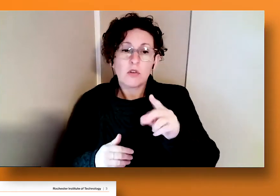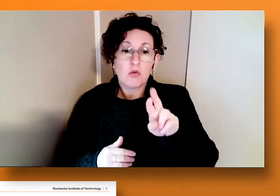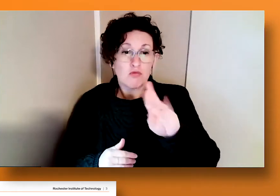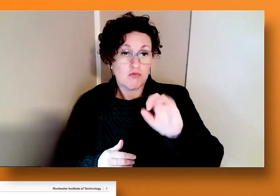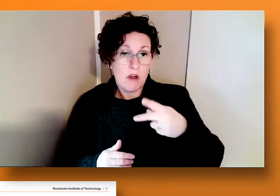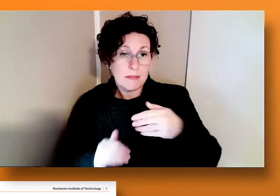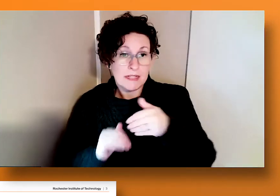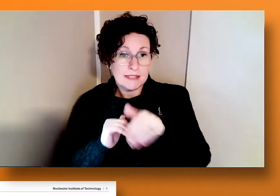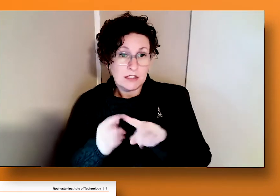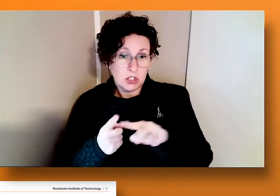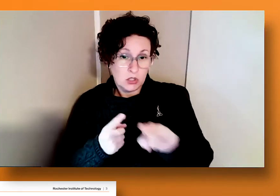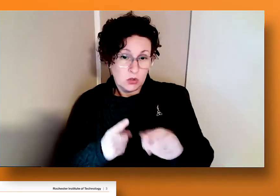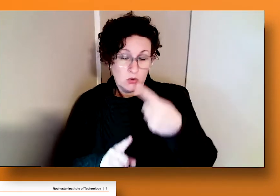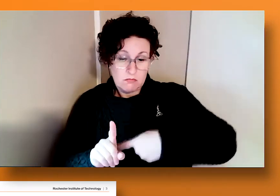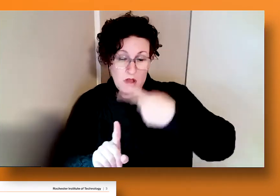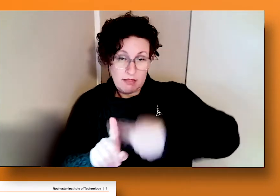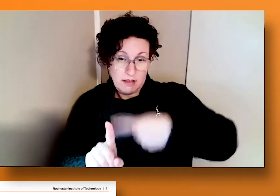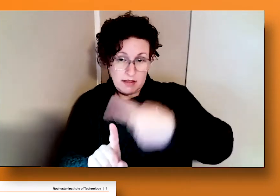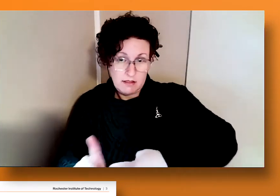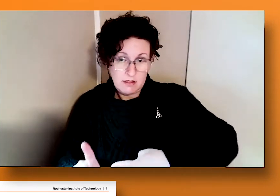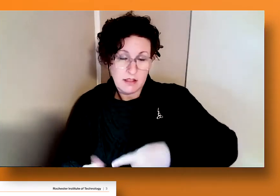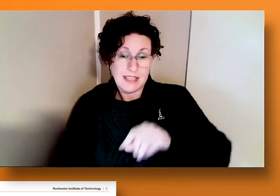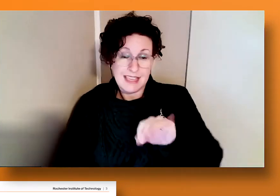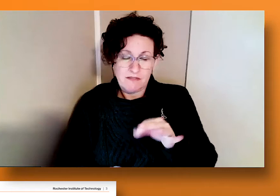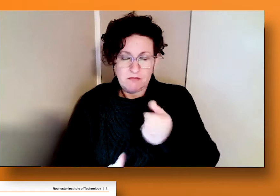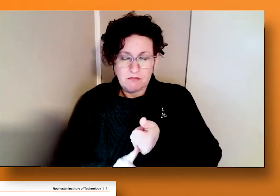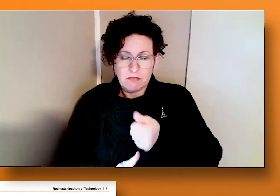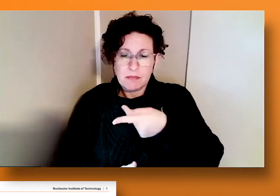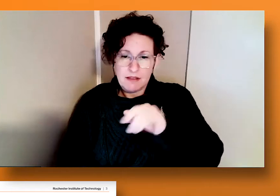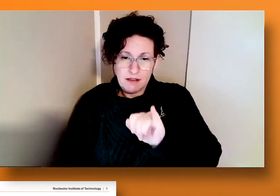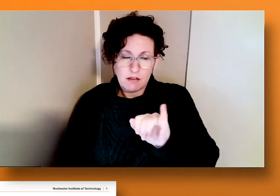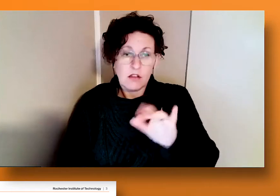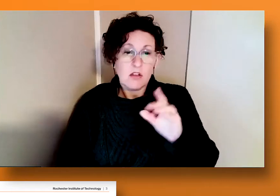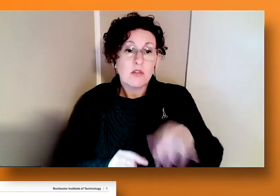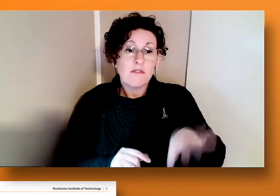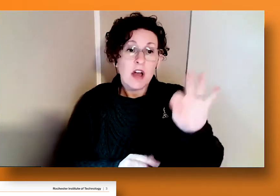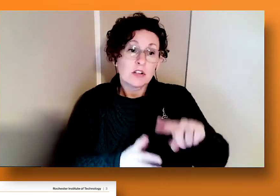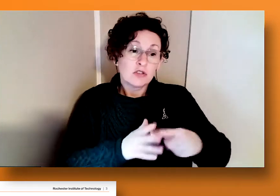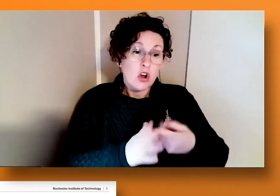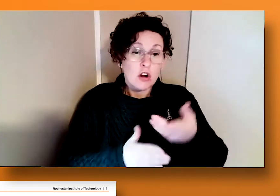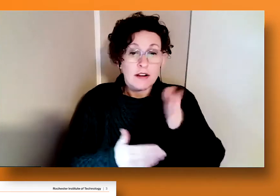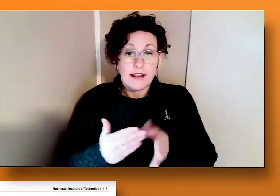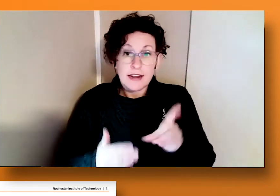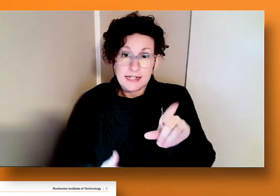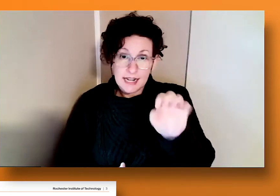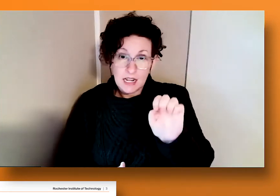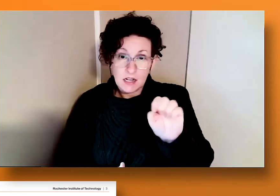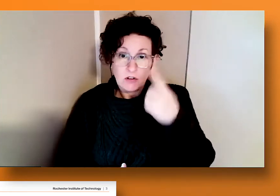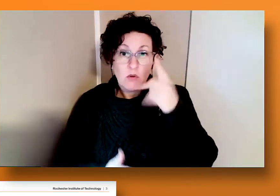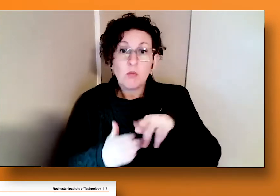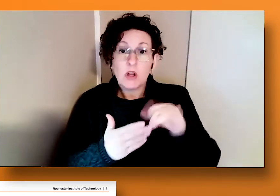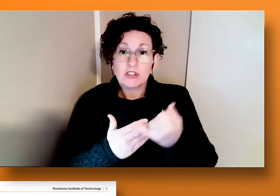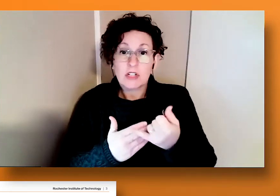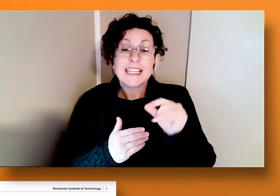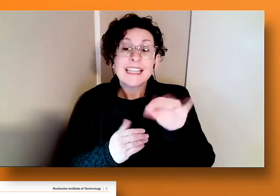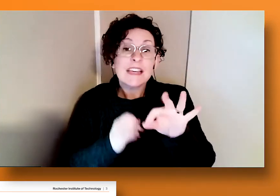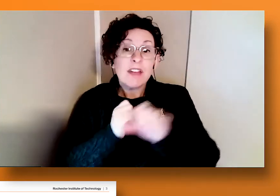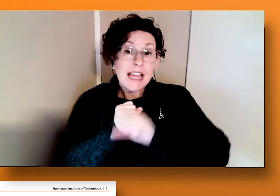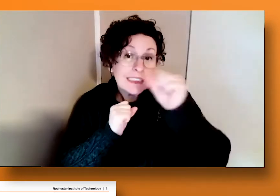you'll find the start and end dates of the project. And if you get an extension,